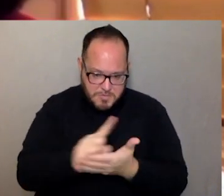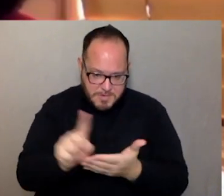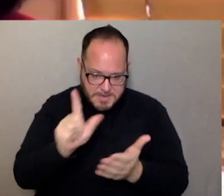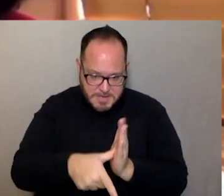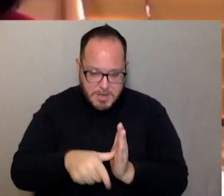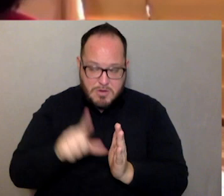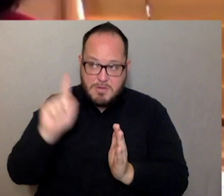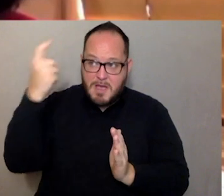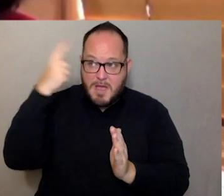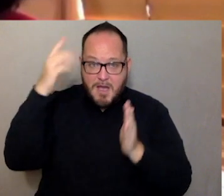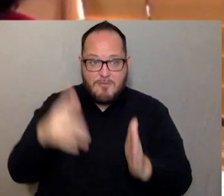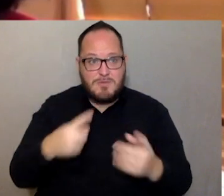HEALTH AND SAFETY GUIDELINES, I FEARED FOR OUR LATINX WORKERS.